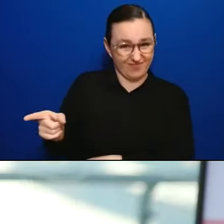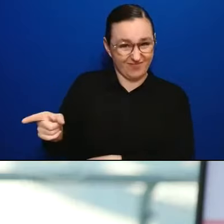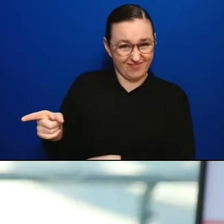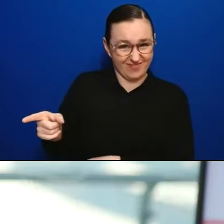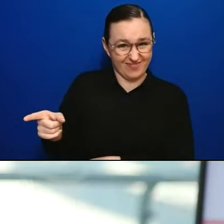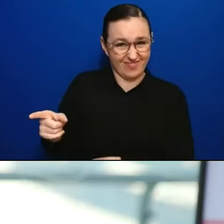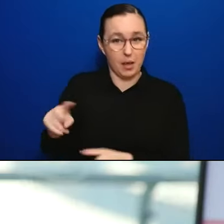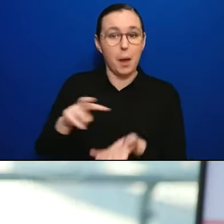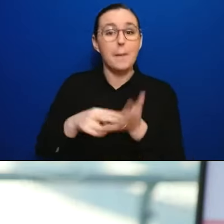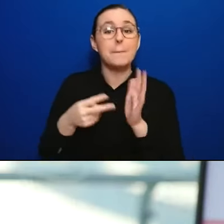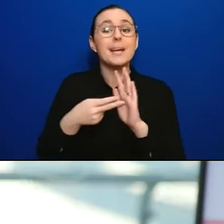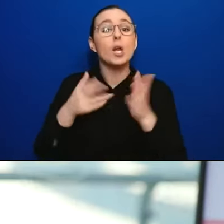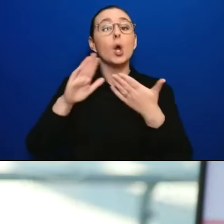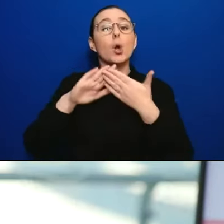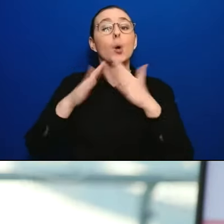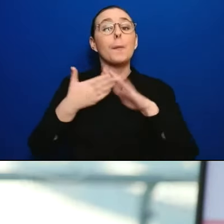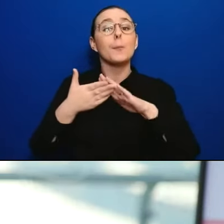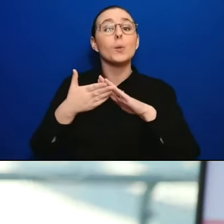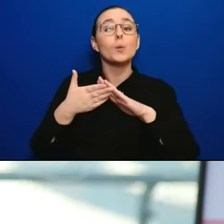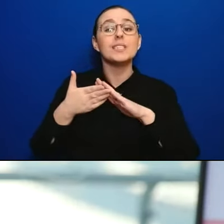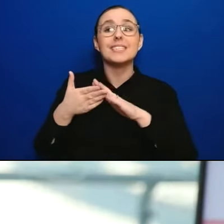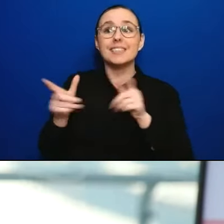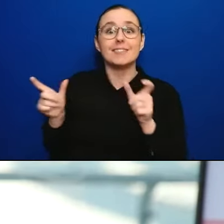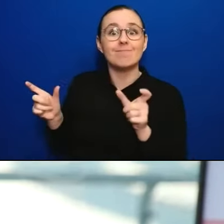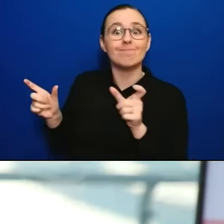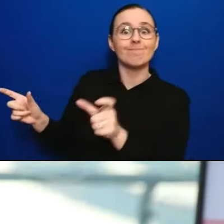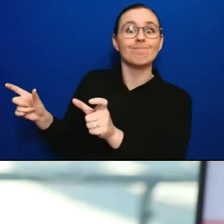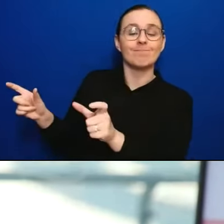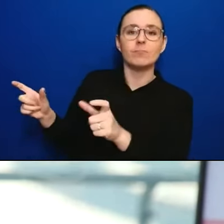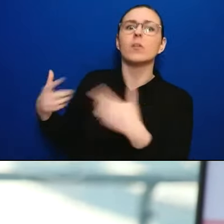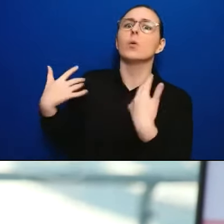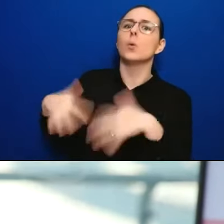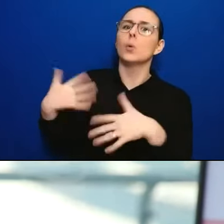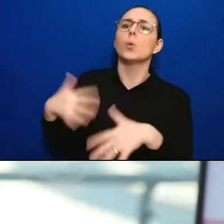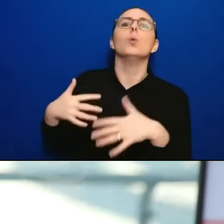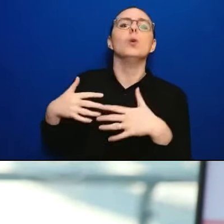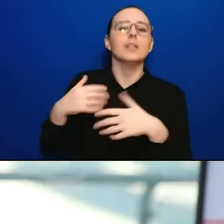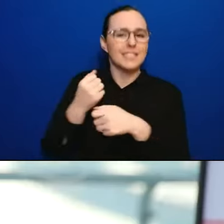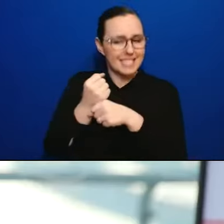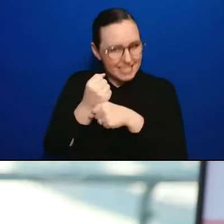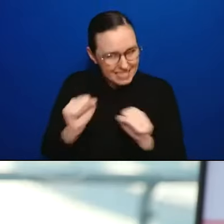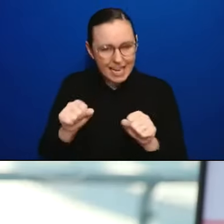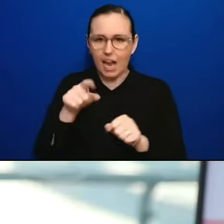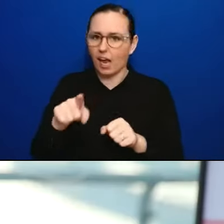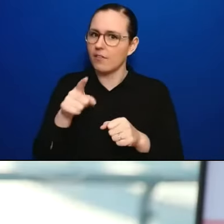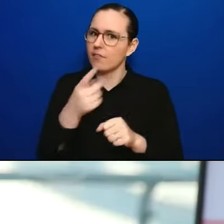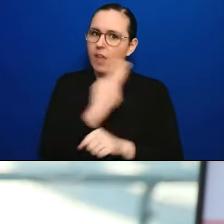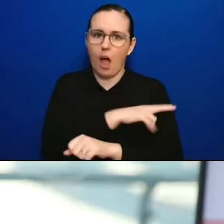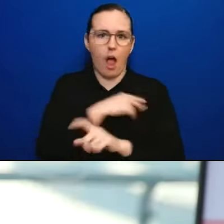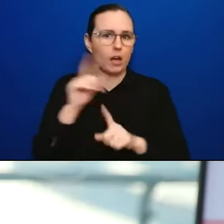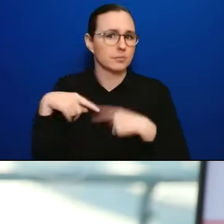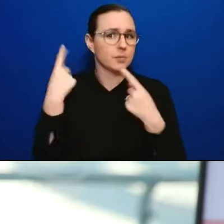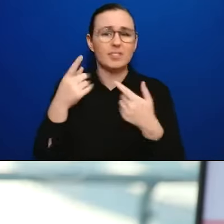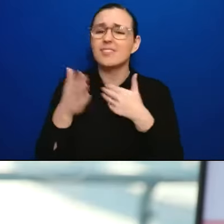level of immunity that we have in our community has protected